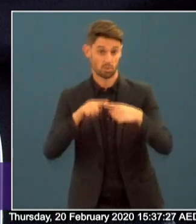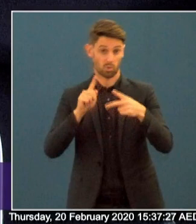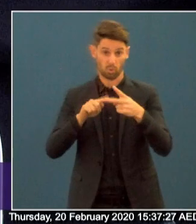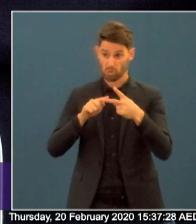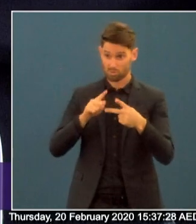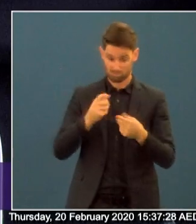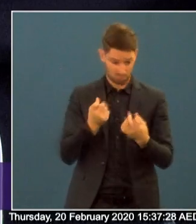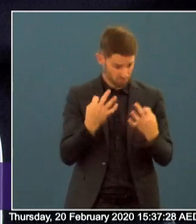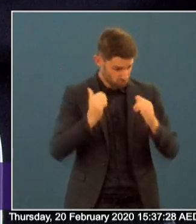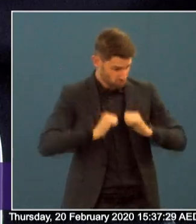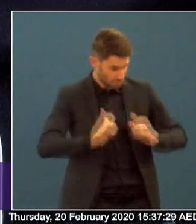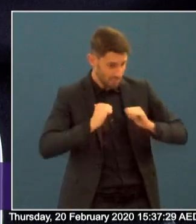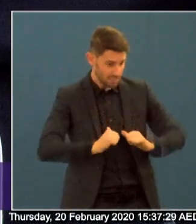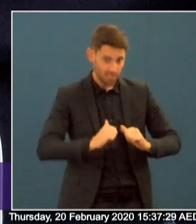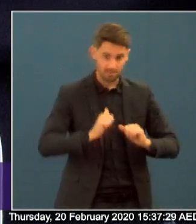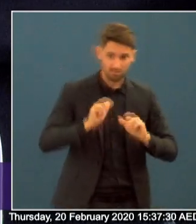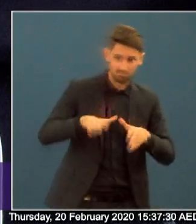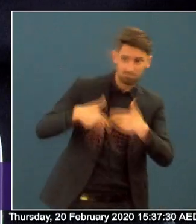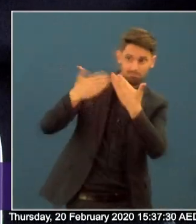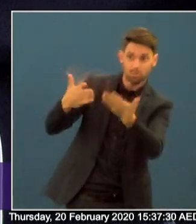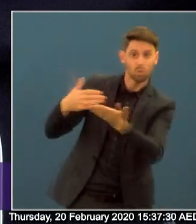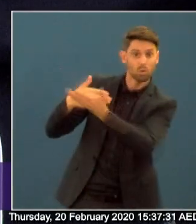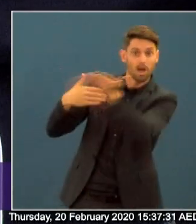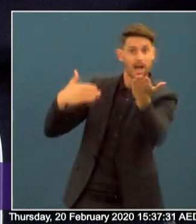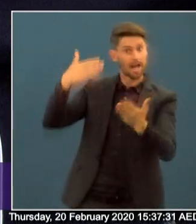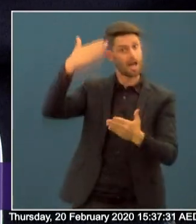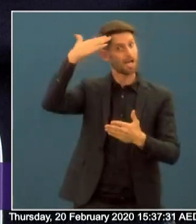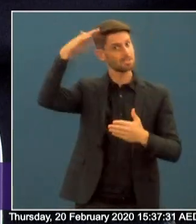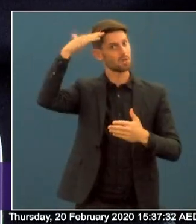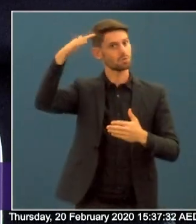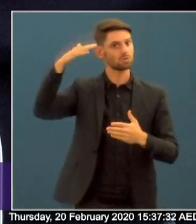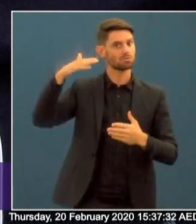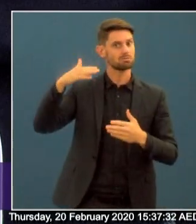or there's no training opportunities for general medicine physicians